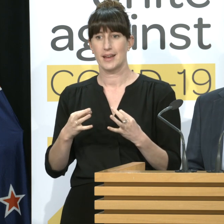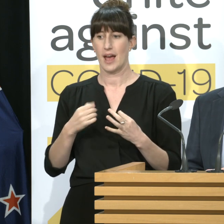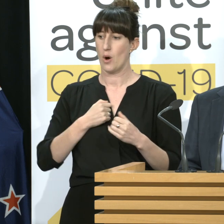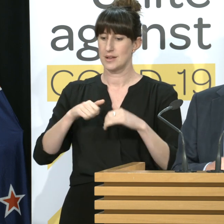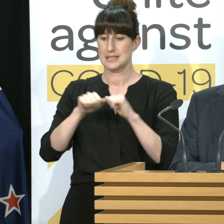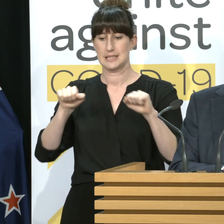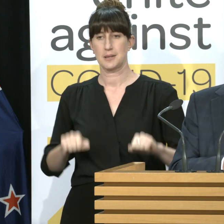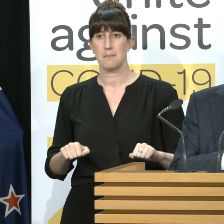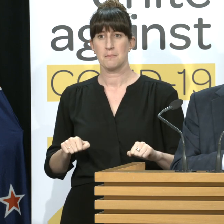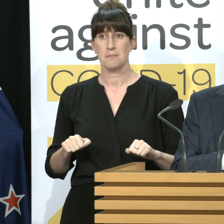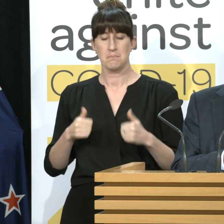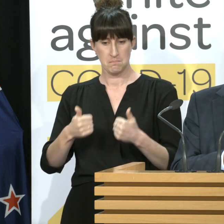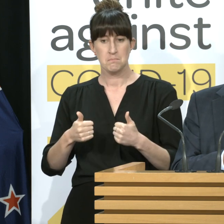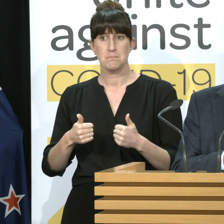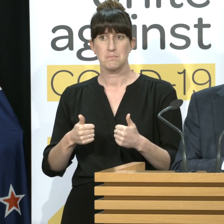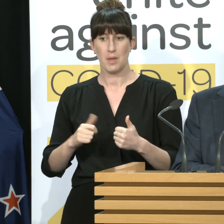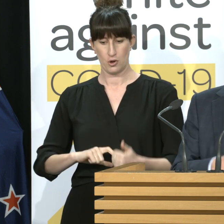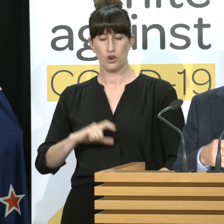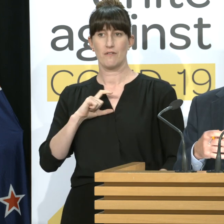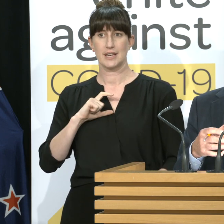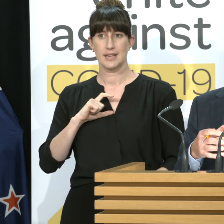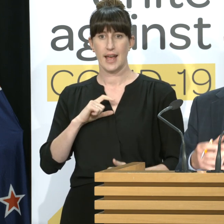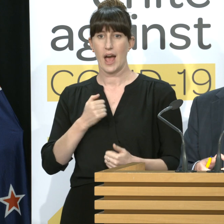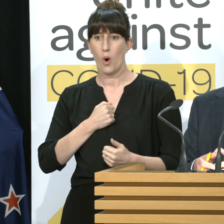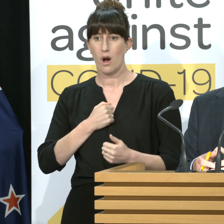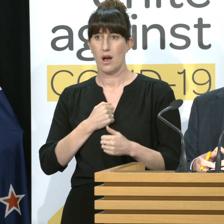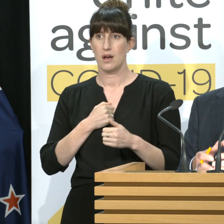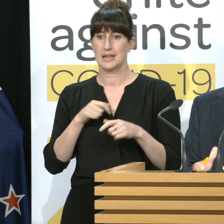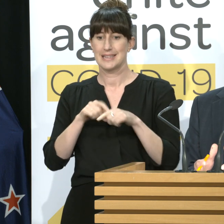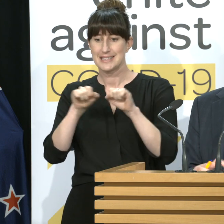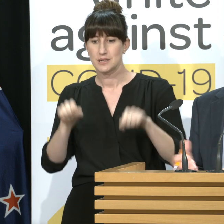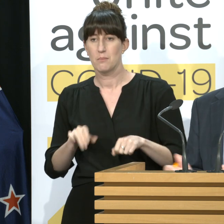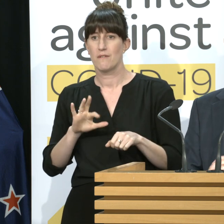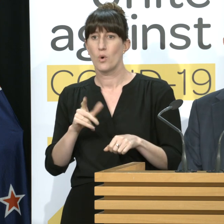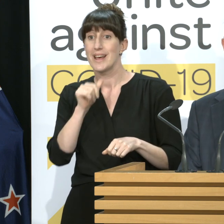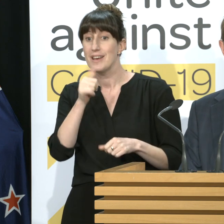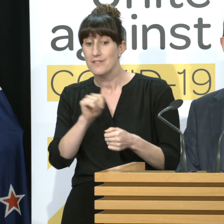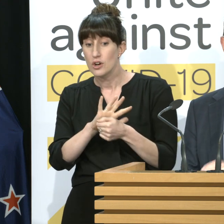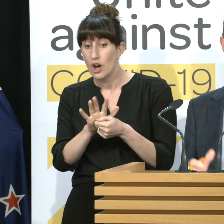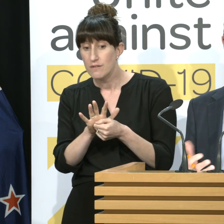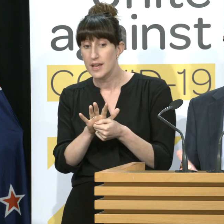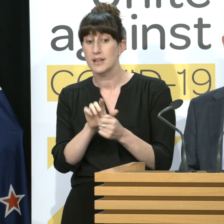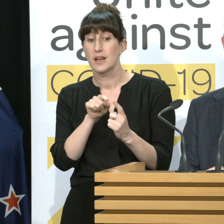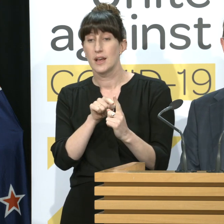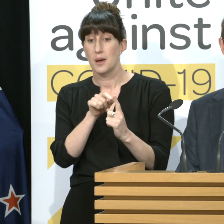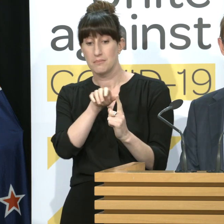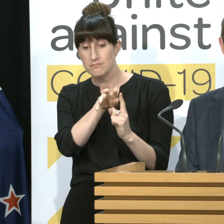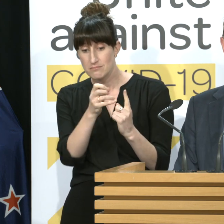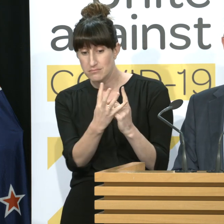And I am confident in our tracing and contact follow-up and our isolation systems. We've shown those can work.